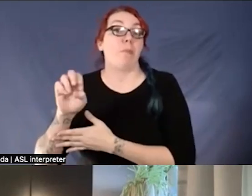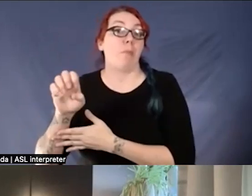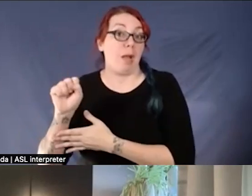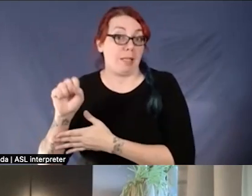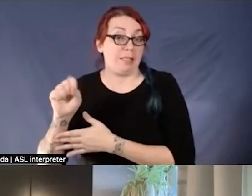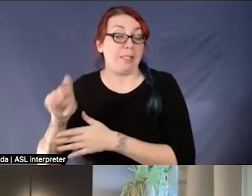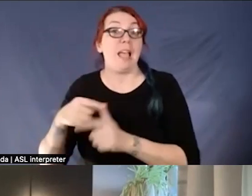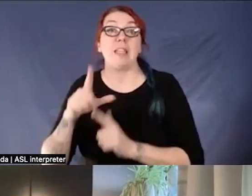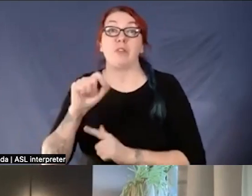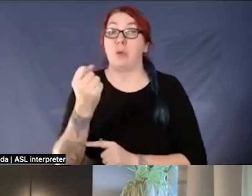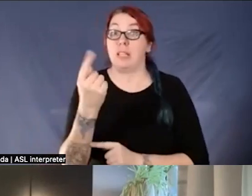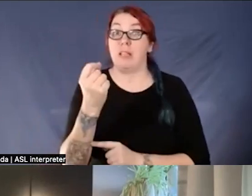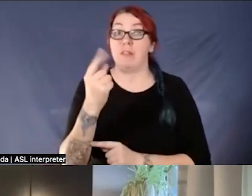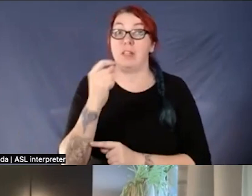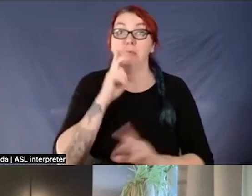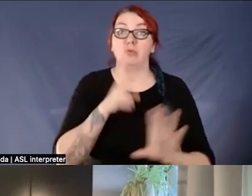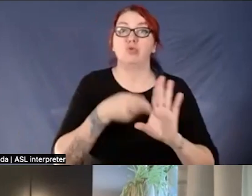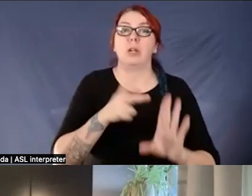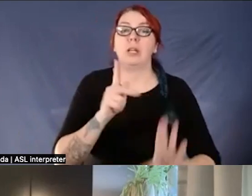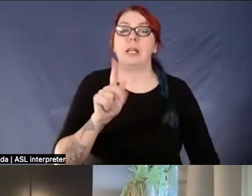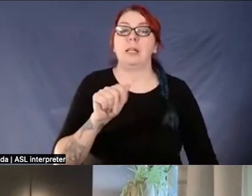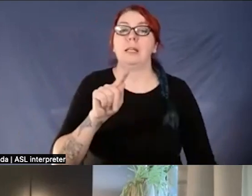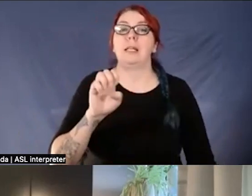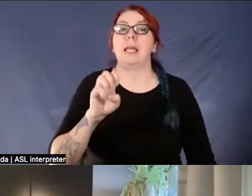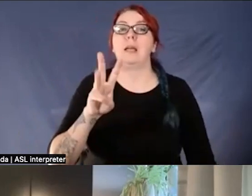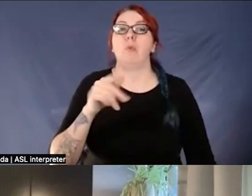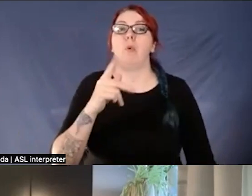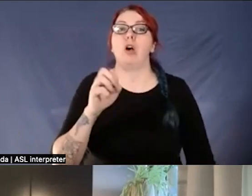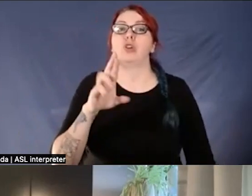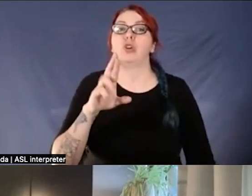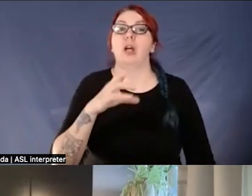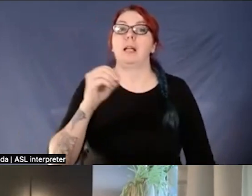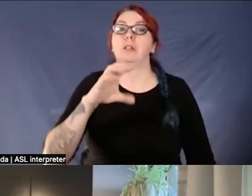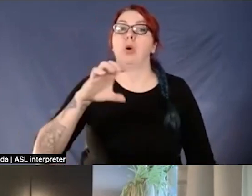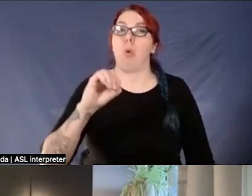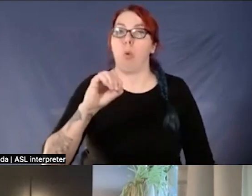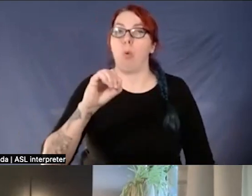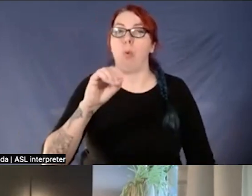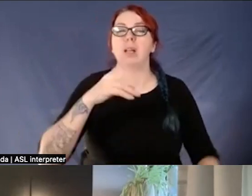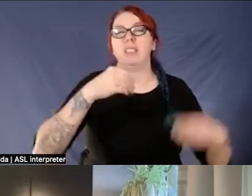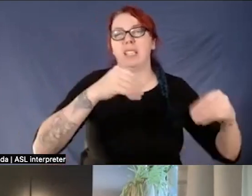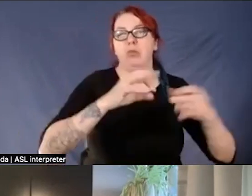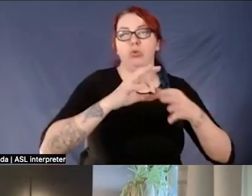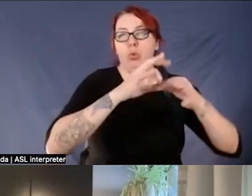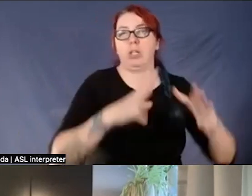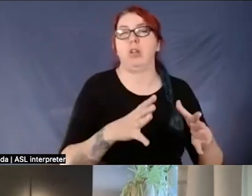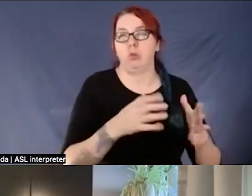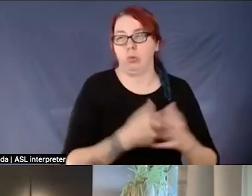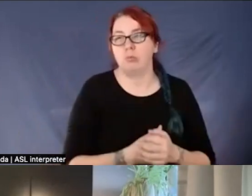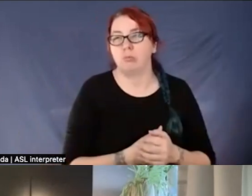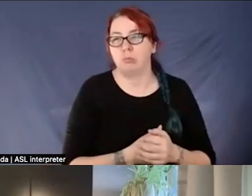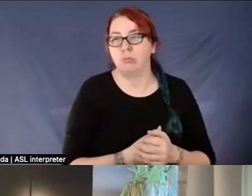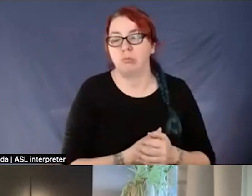called Kate Walker & Co. as the sales coordinator. A year into her job, sorry, a year into her job,